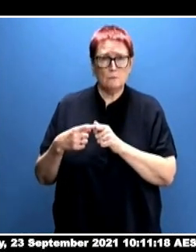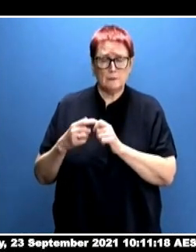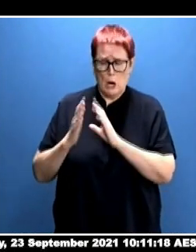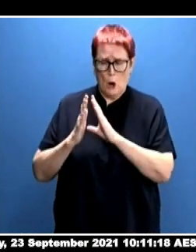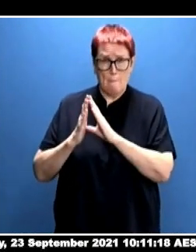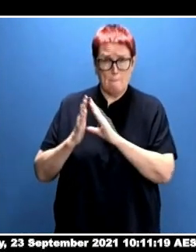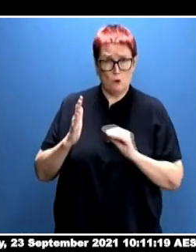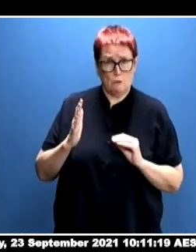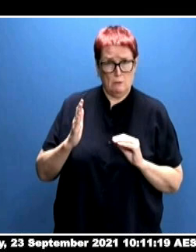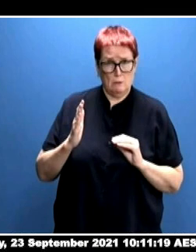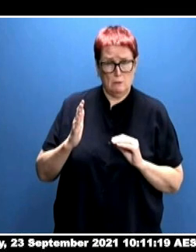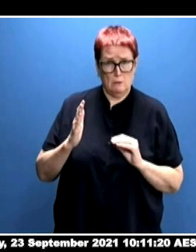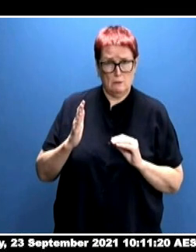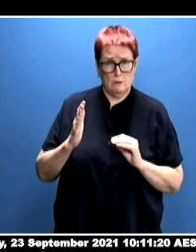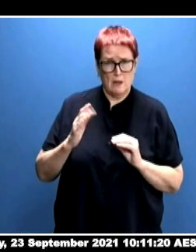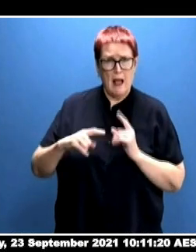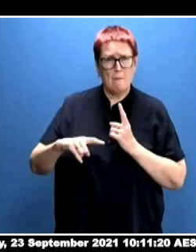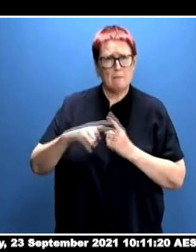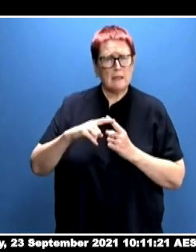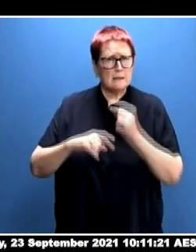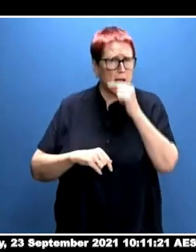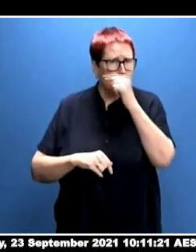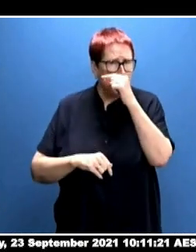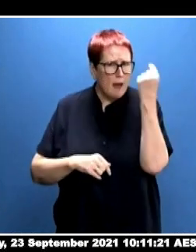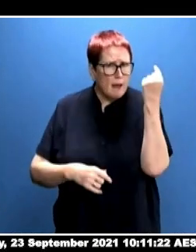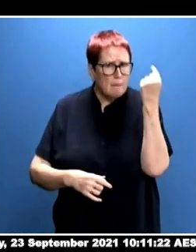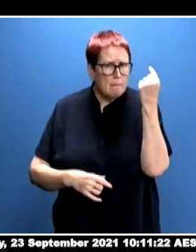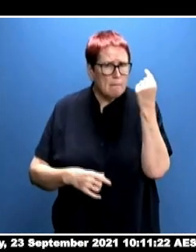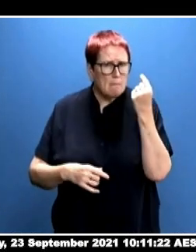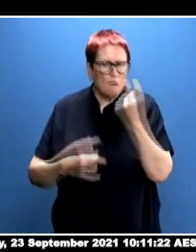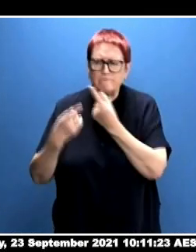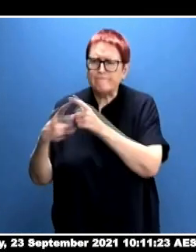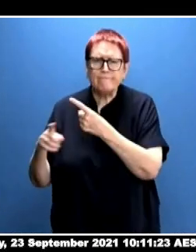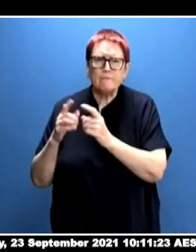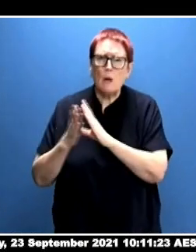and the purpose of models of Secure Care.